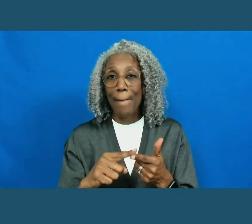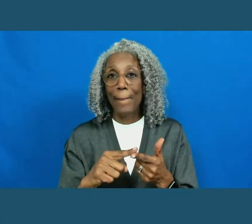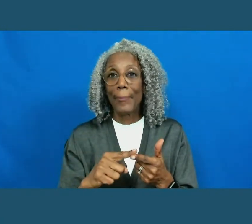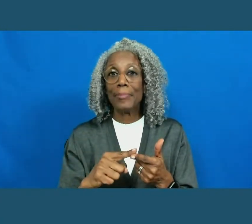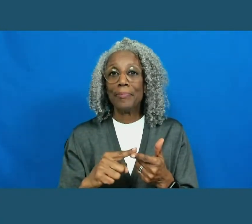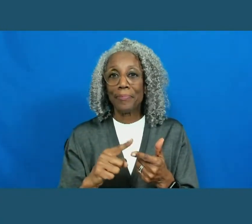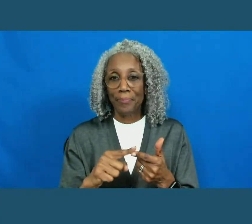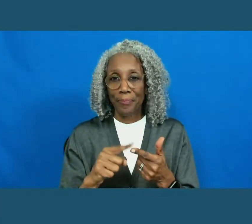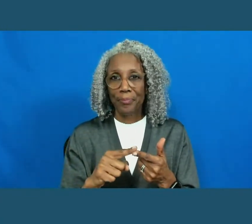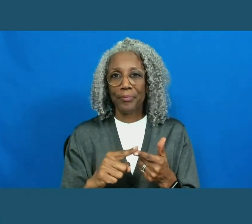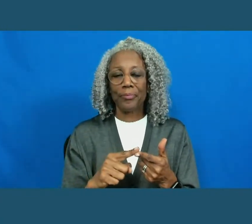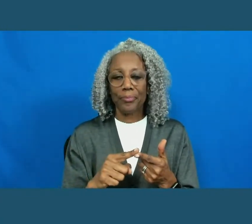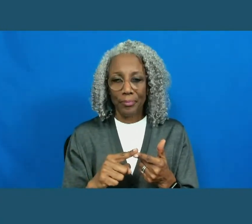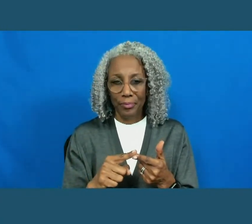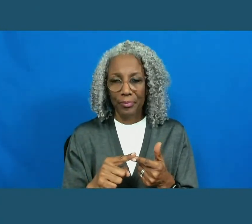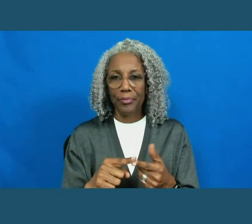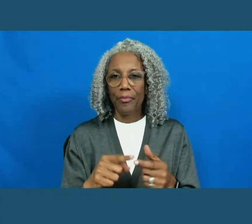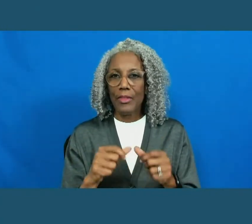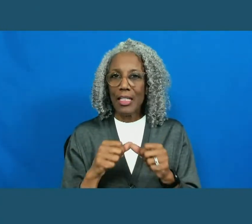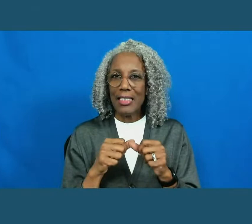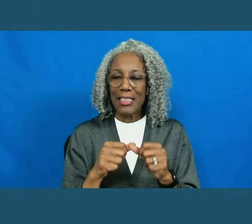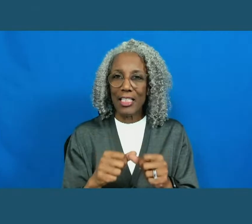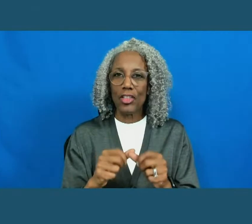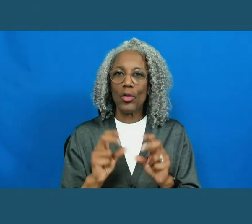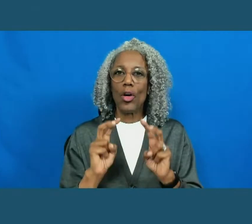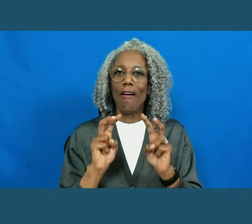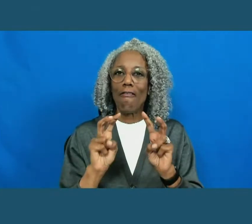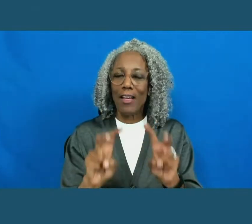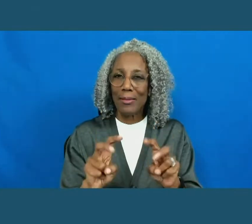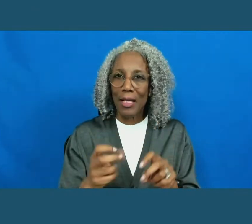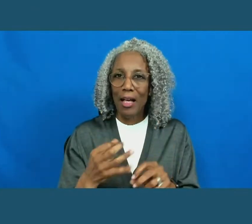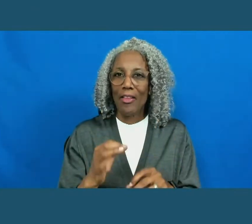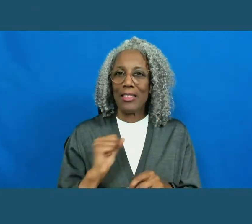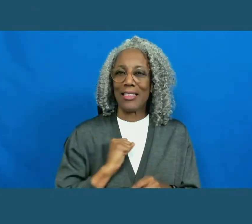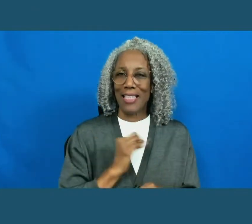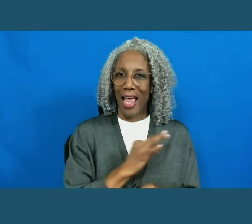them. So that's one area, the